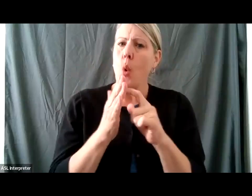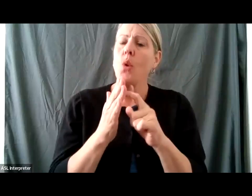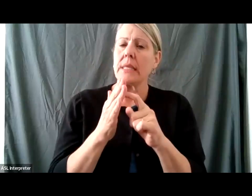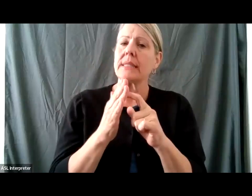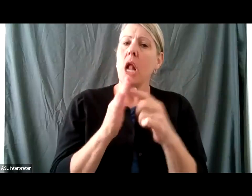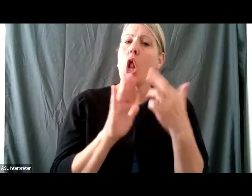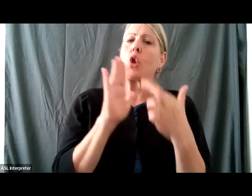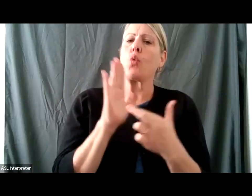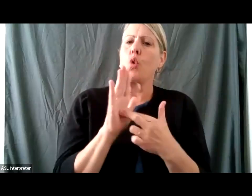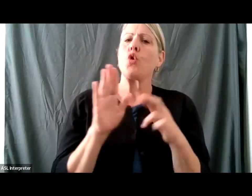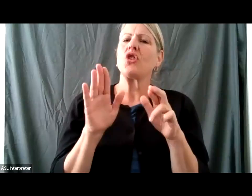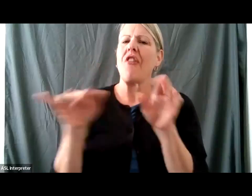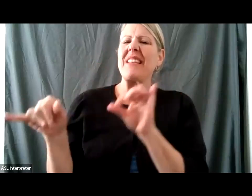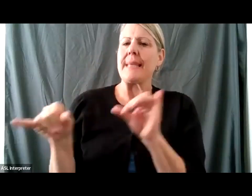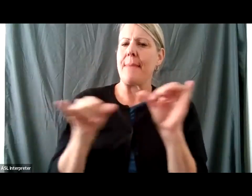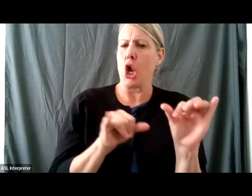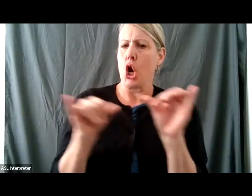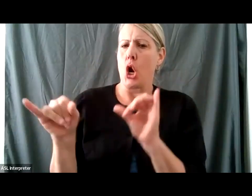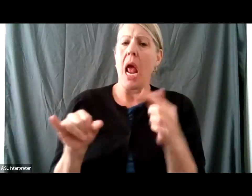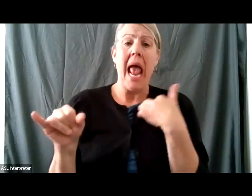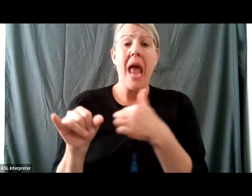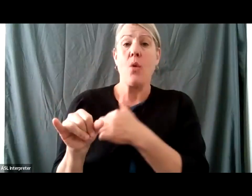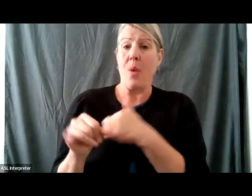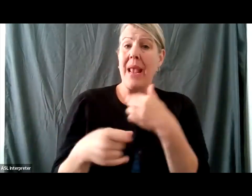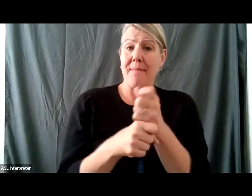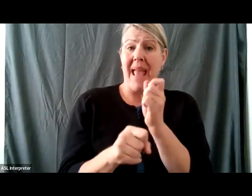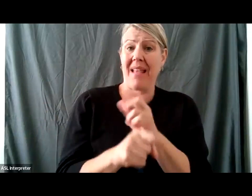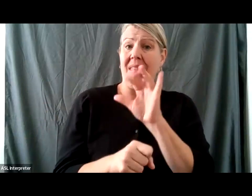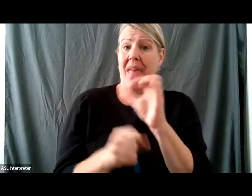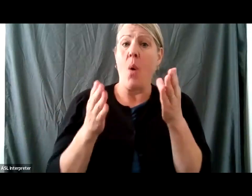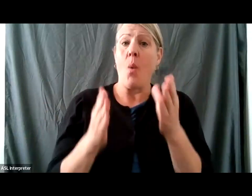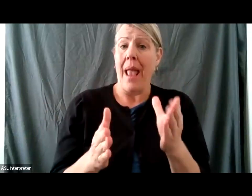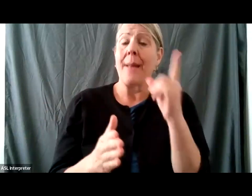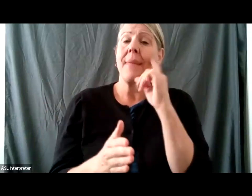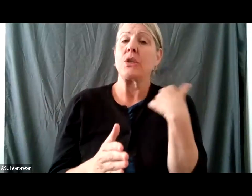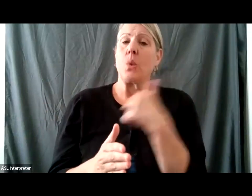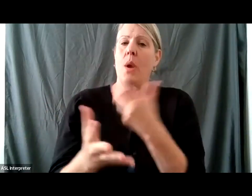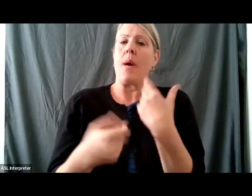And that is by design because we want to make sure we're working with Department of Justice